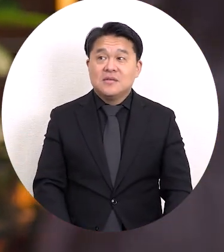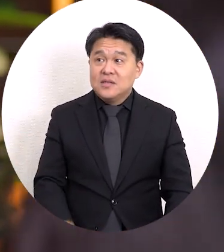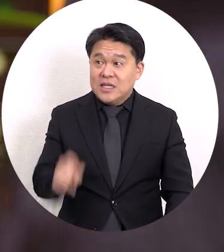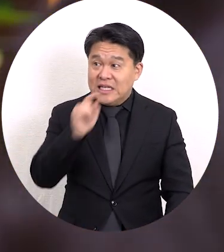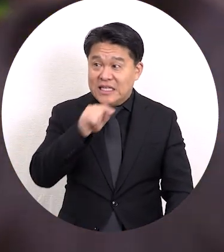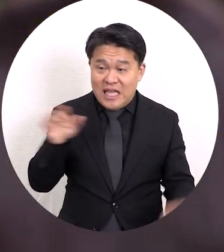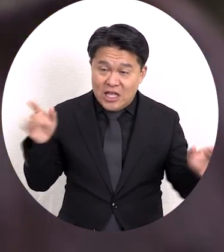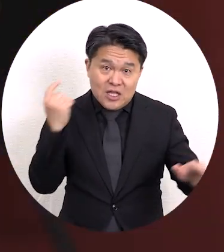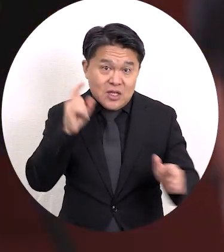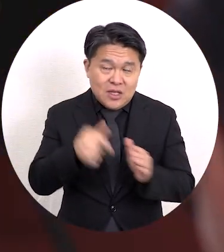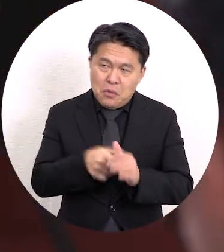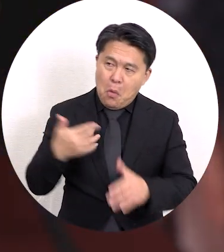since earlier, which you're really good at